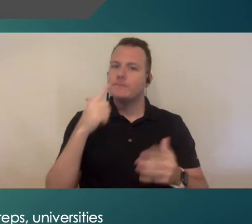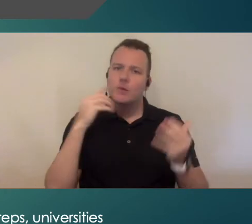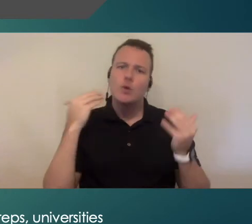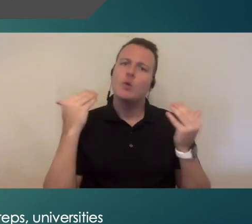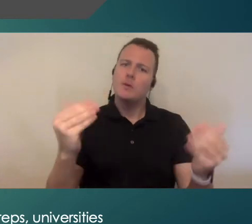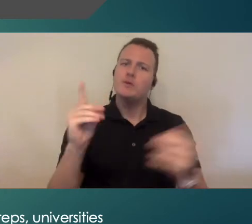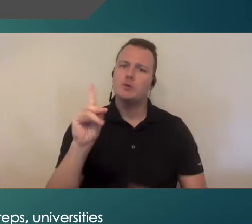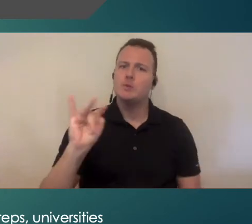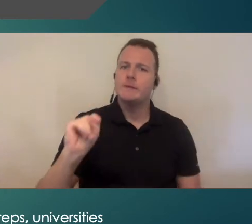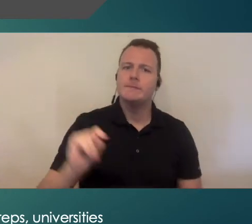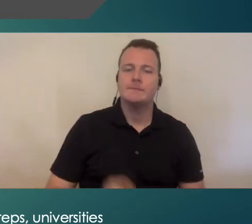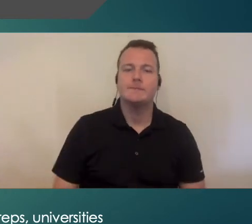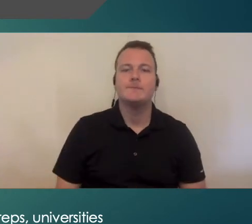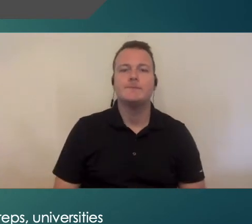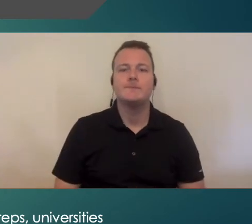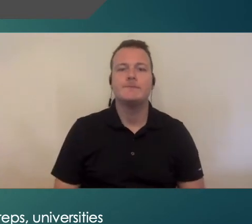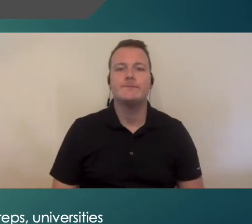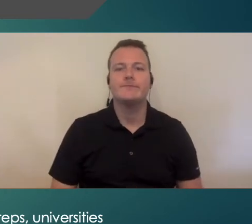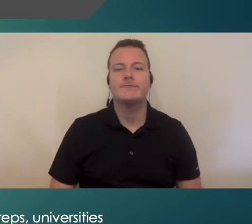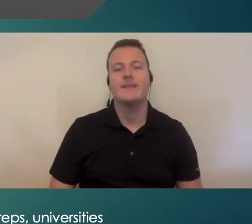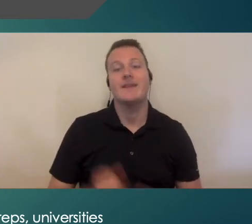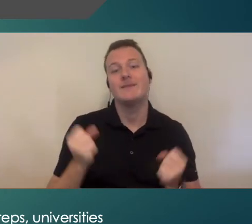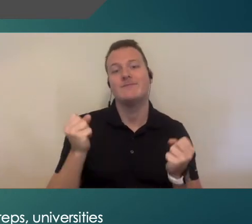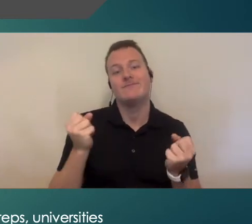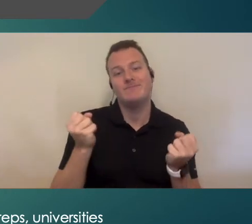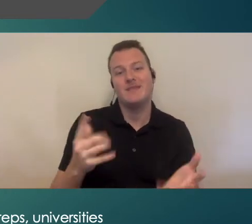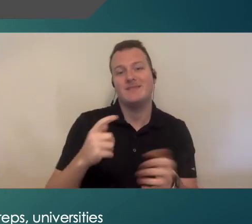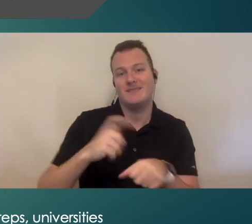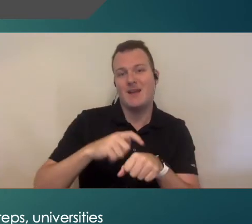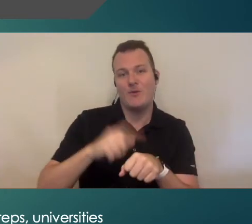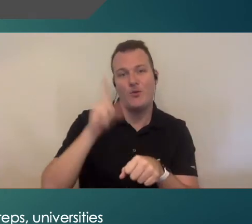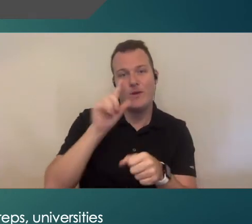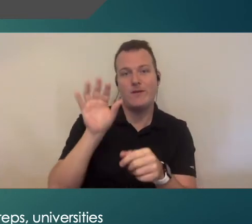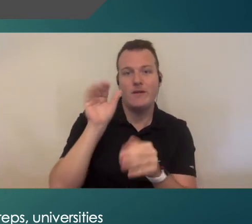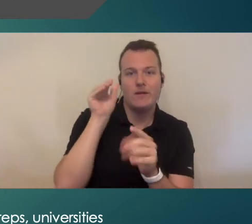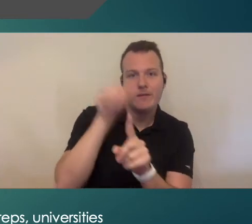leap, and as you're likely going to hear multiple times tonight, the profession of